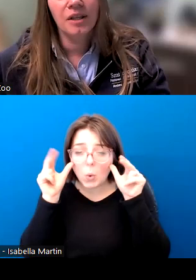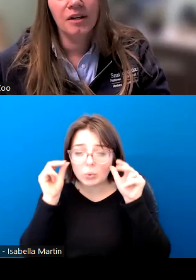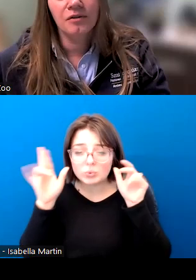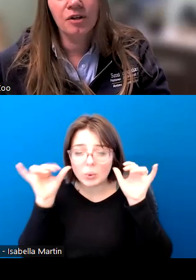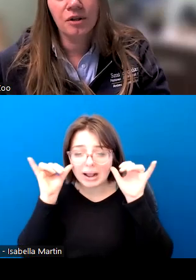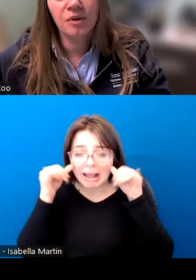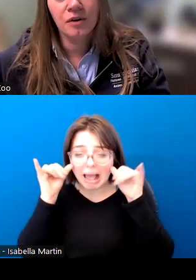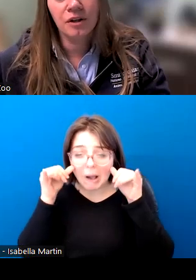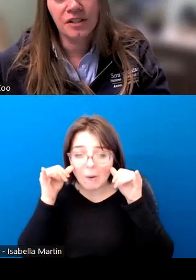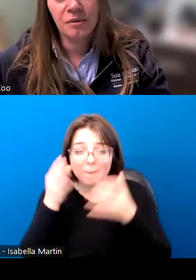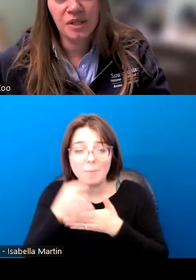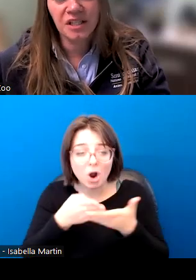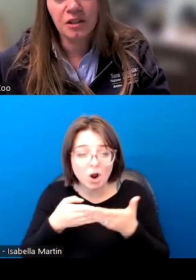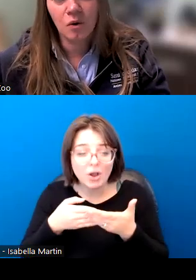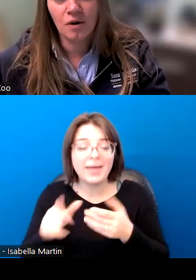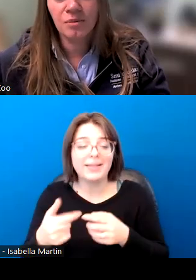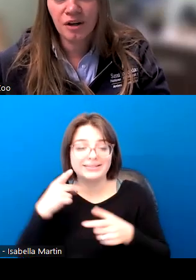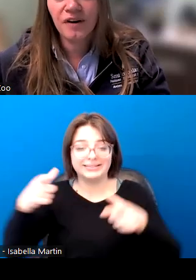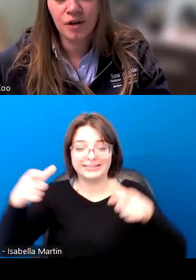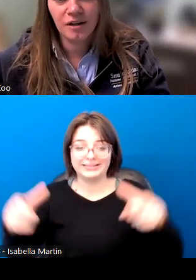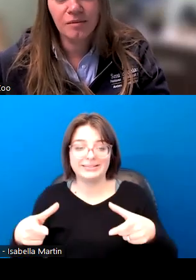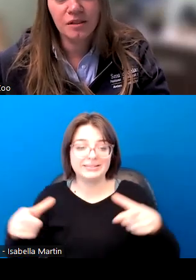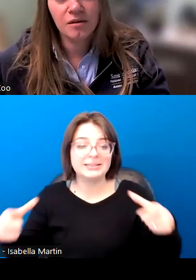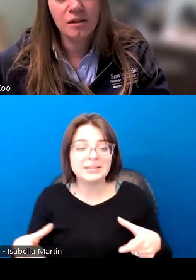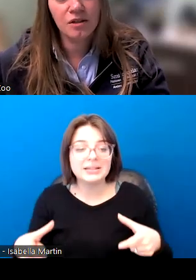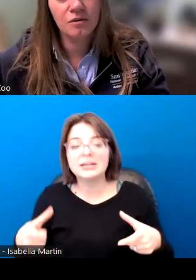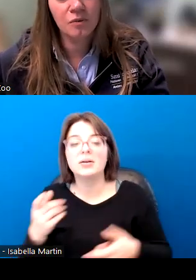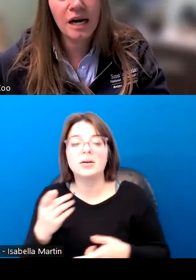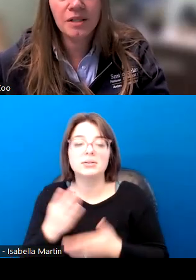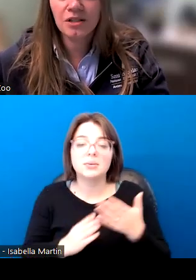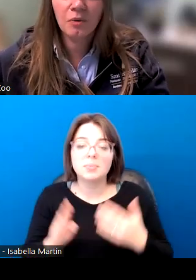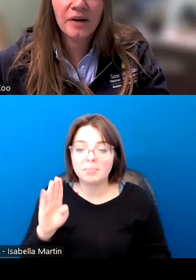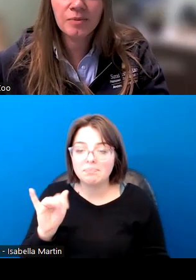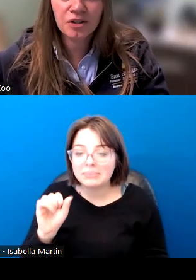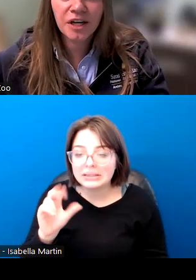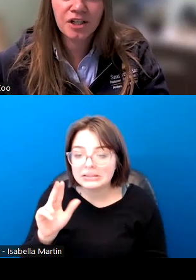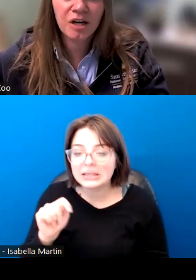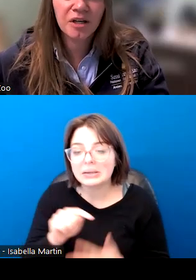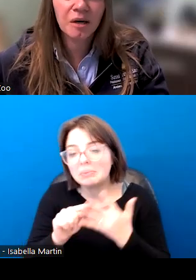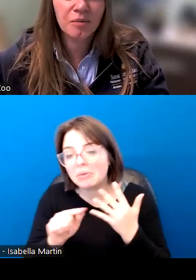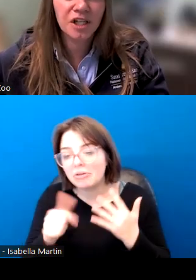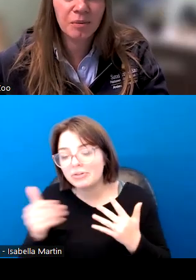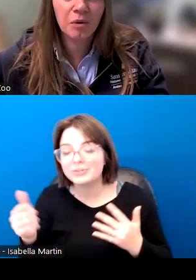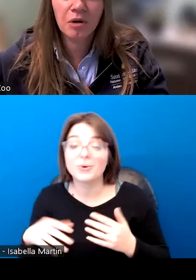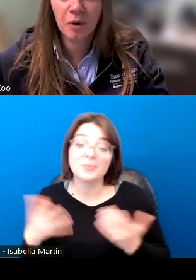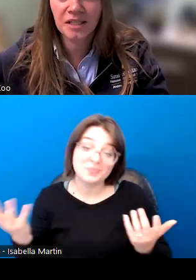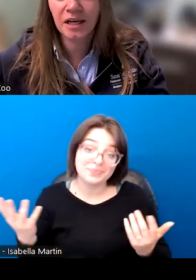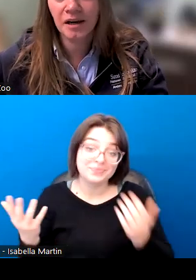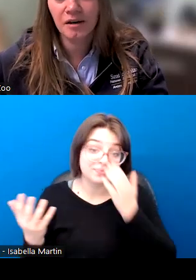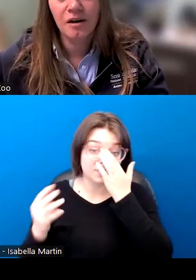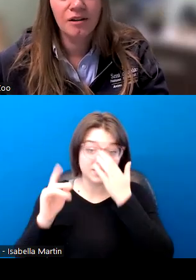and then for the beaver you're seeing biscuit and corn some of their favorite items and so what happens is you know we have a special occasion coming up the keeper will request a cake. 337 00:37:15,040 --> 00:37:18,800 They'll tell us kind of what it is they're looking for what size what the occasion is for and then